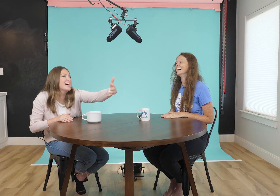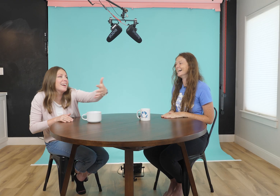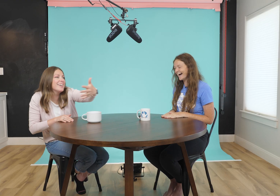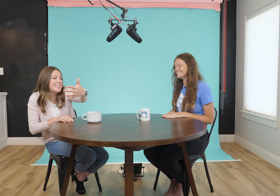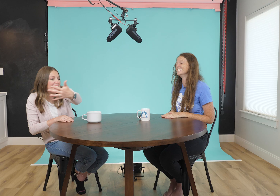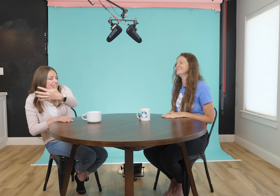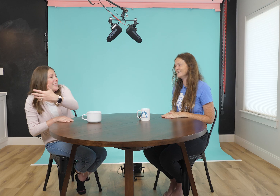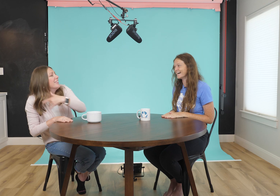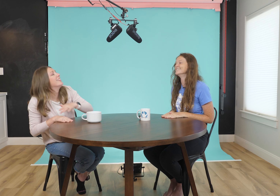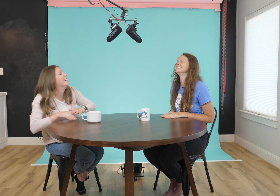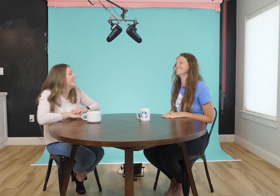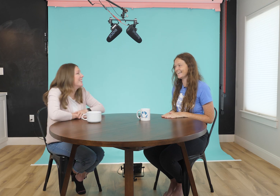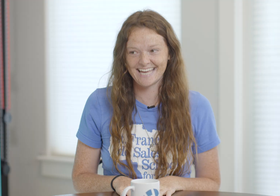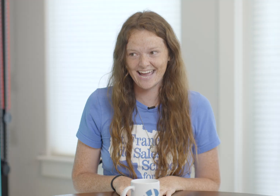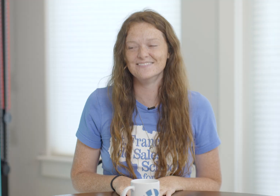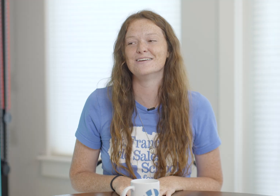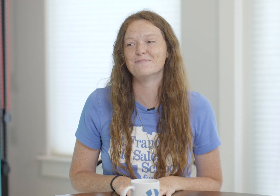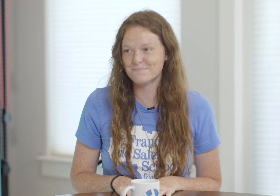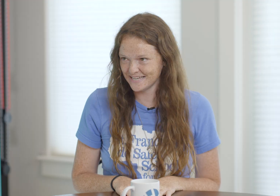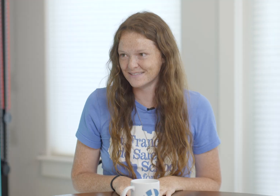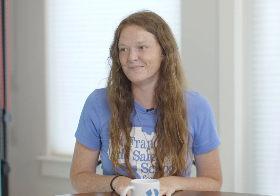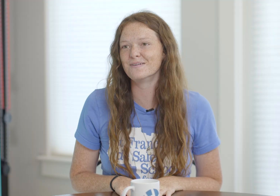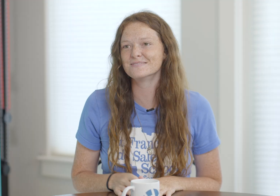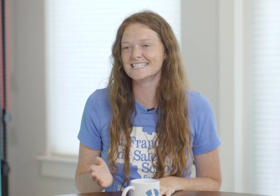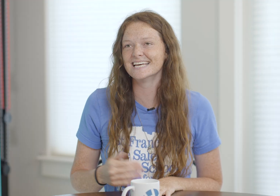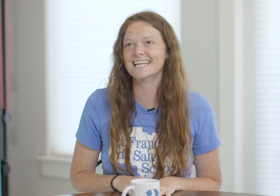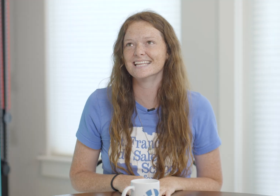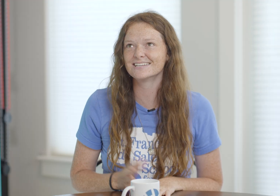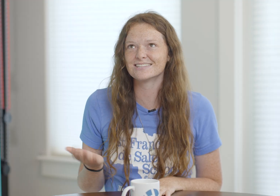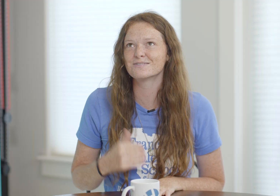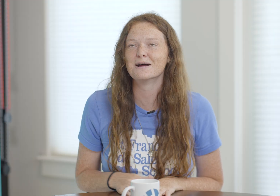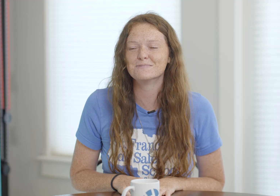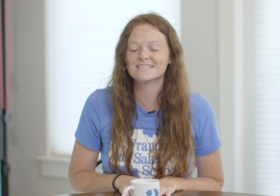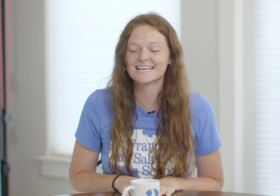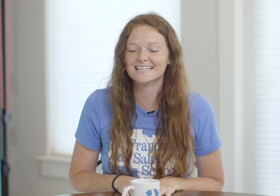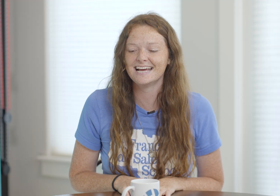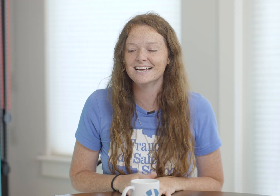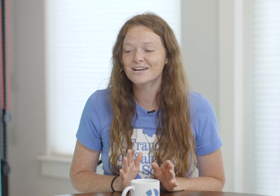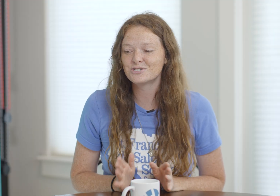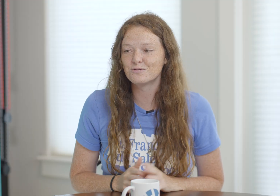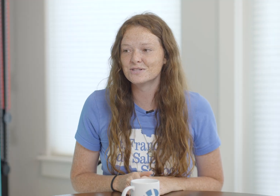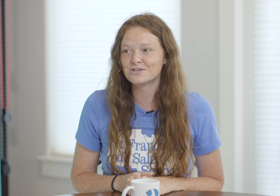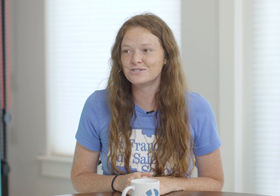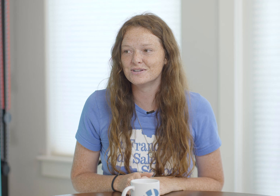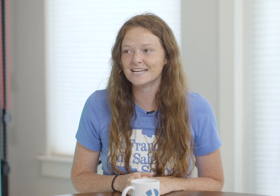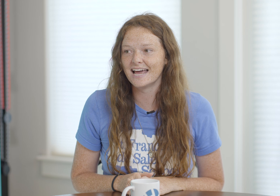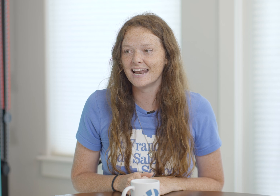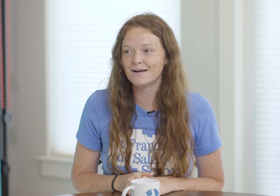I did because they came, they met me, the moms did and the grandmas, and they showed me their student and I'm